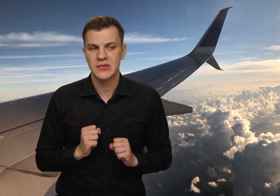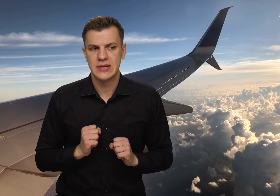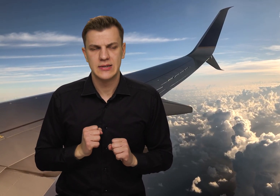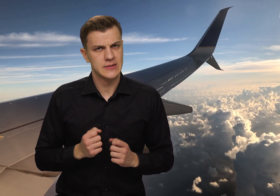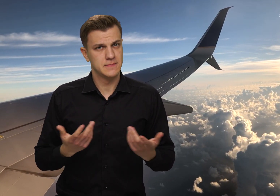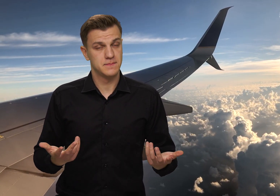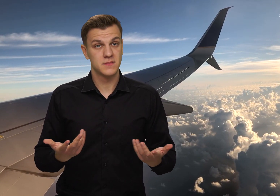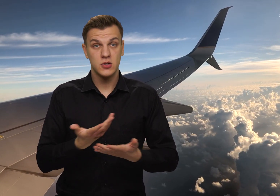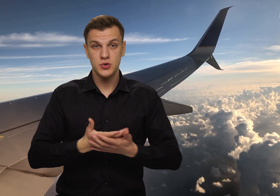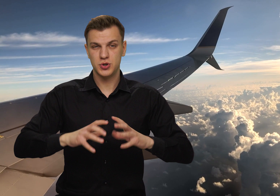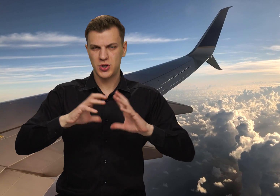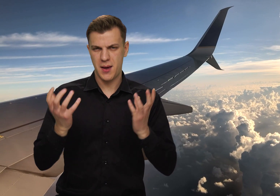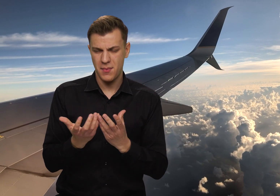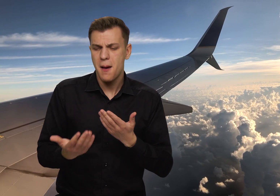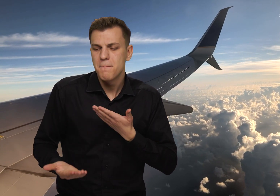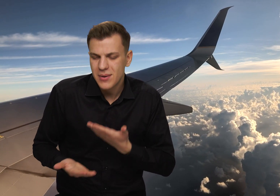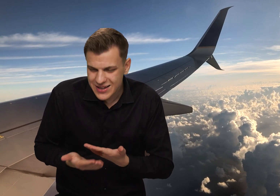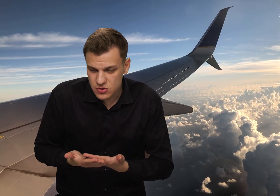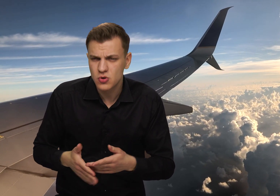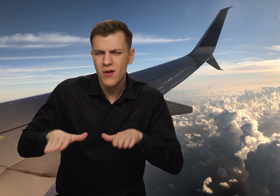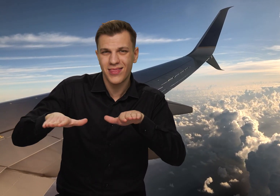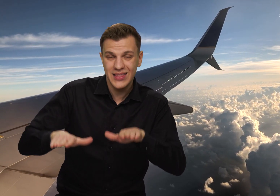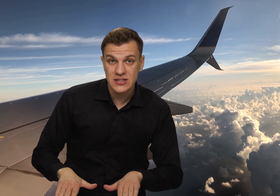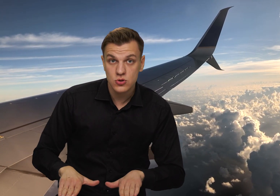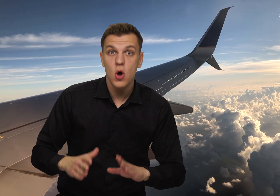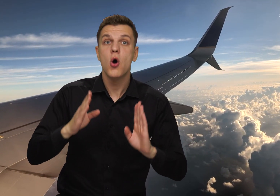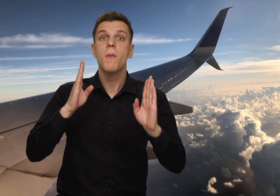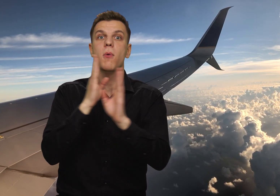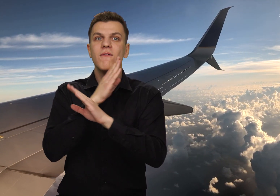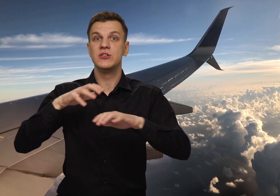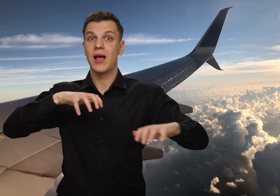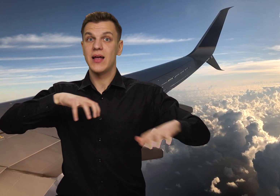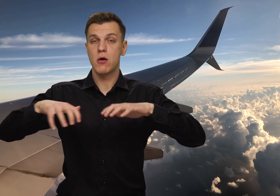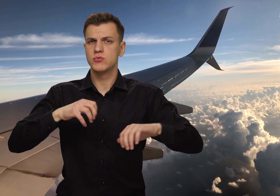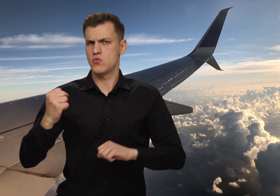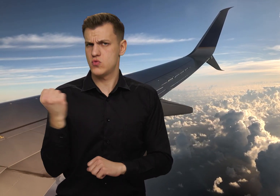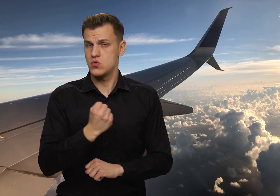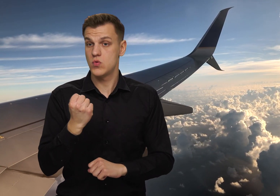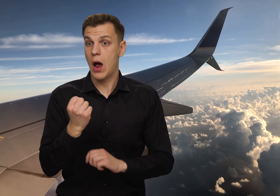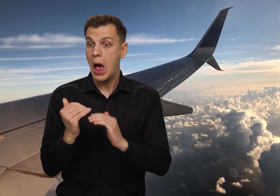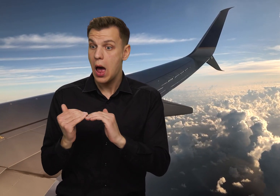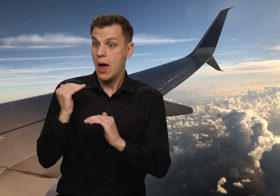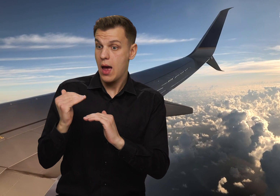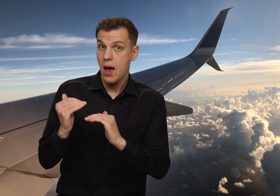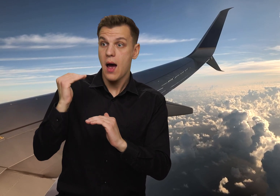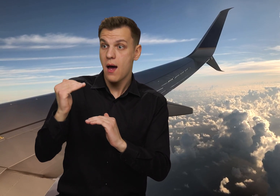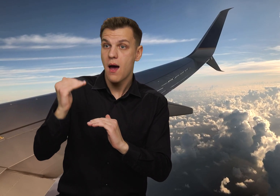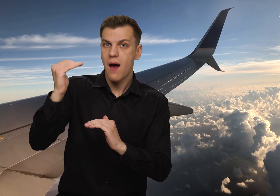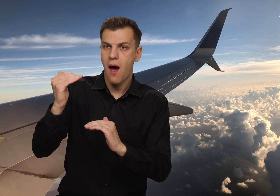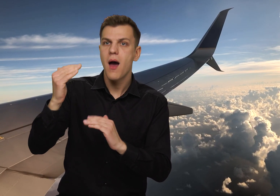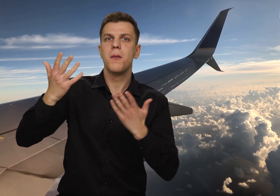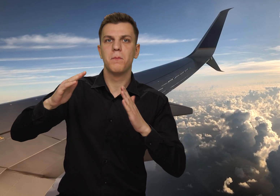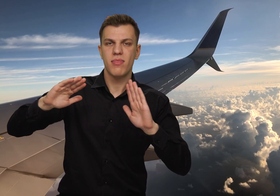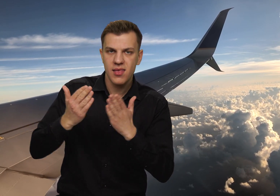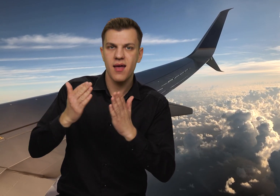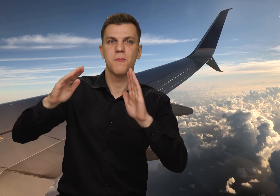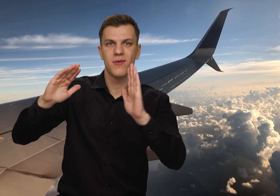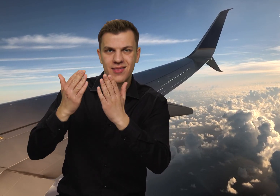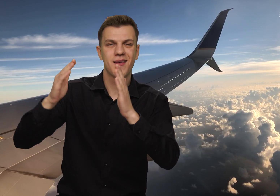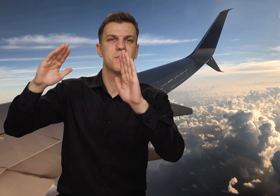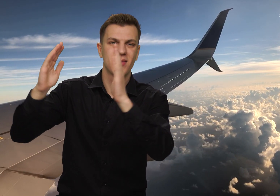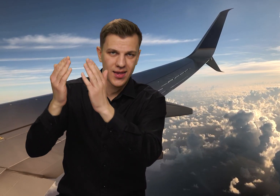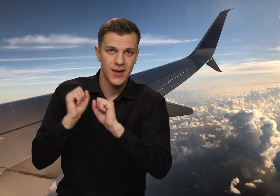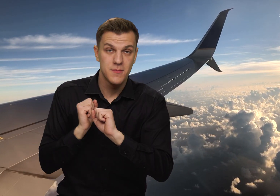The higher you go, the less dense the air.